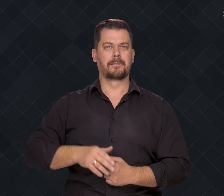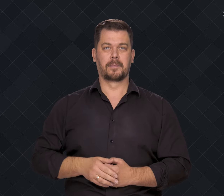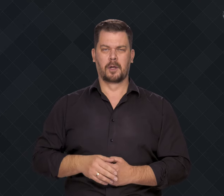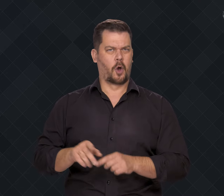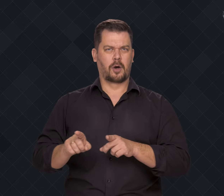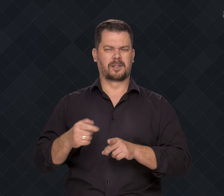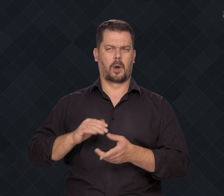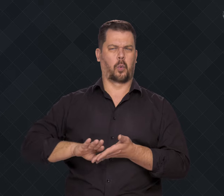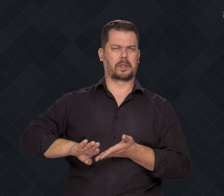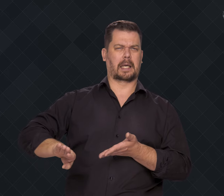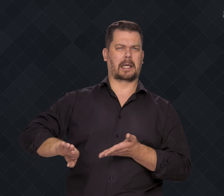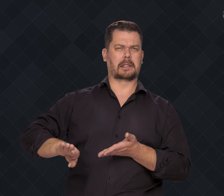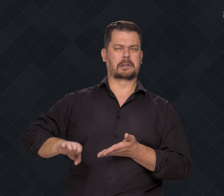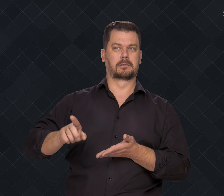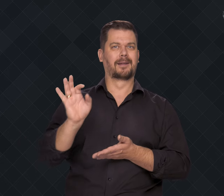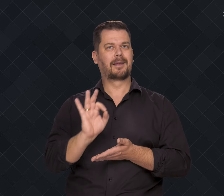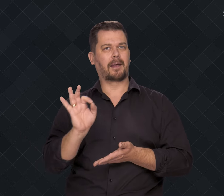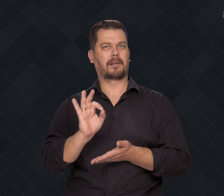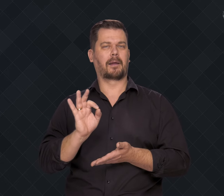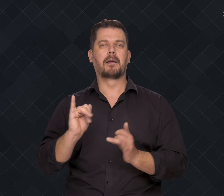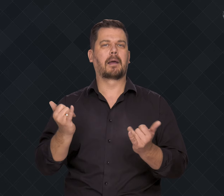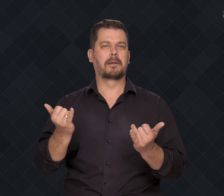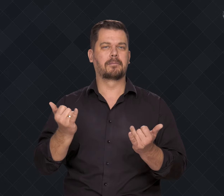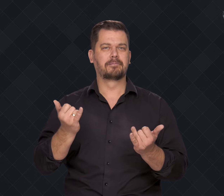In other words, what to avoid on a low-carb diet?